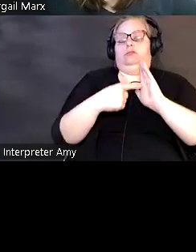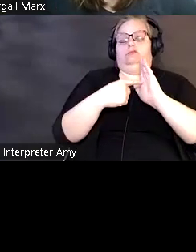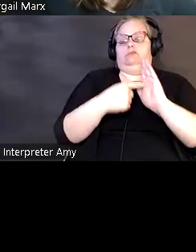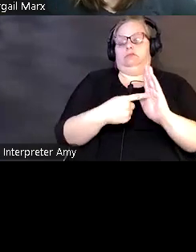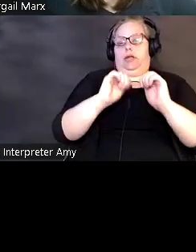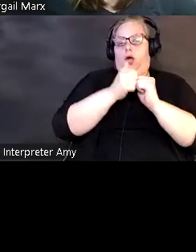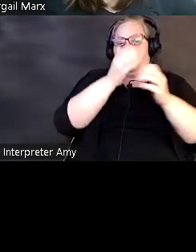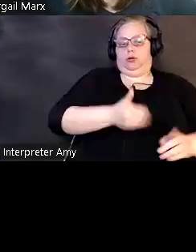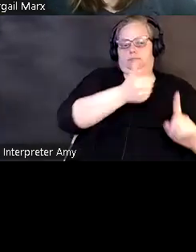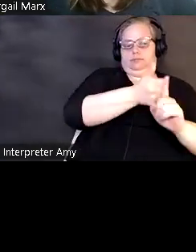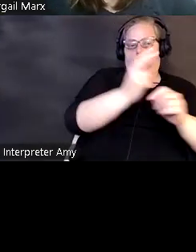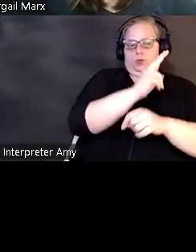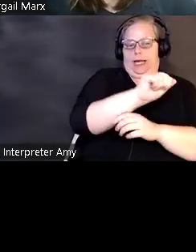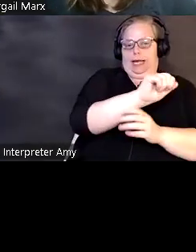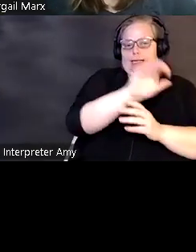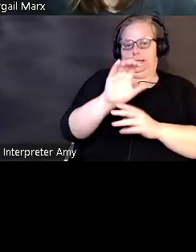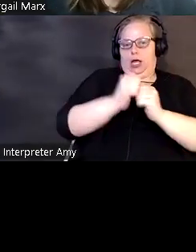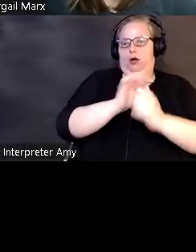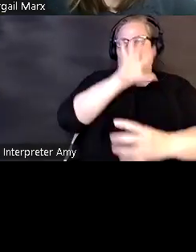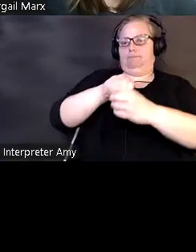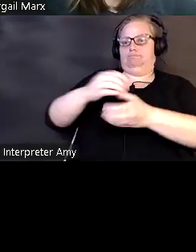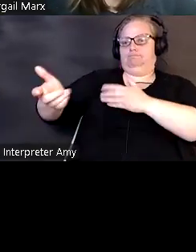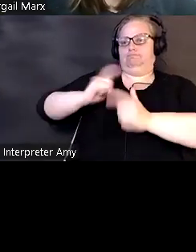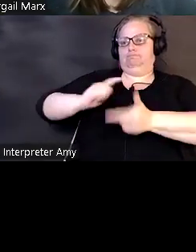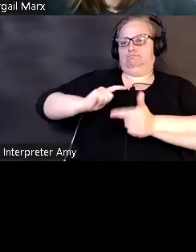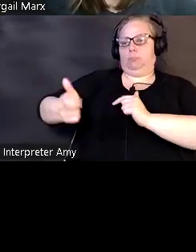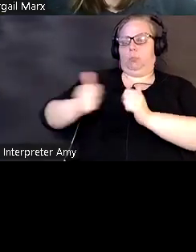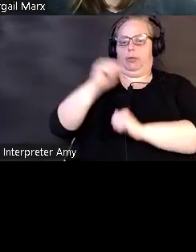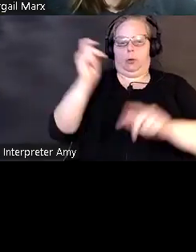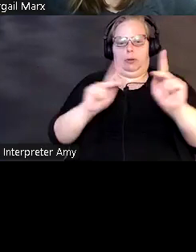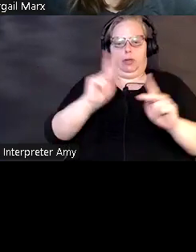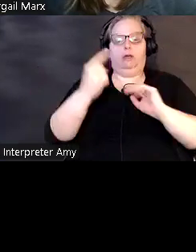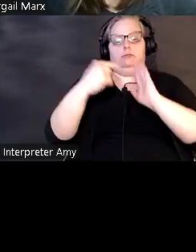using AAC participates in interactions. Some examples of social skills or social